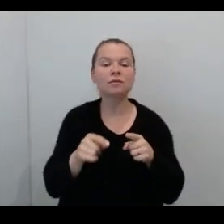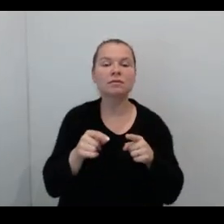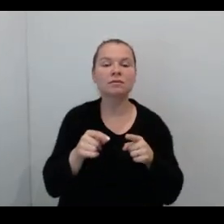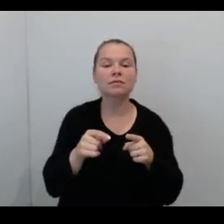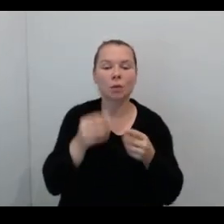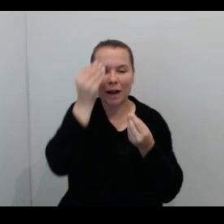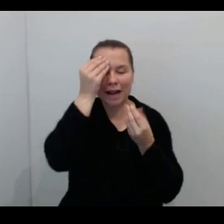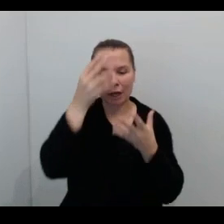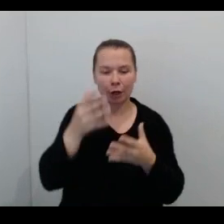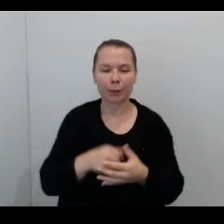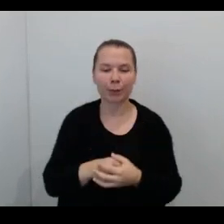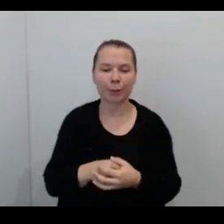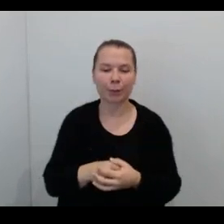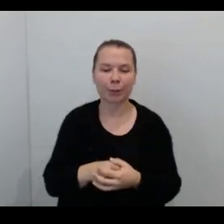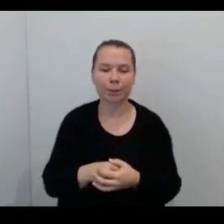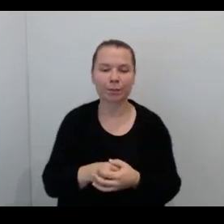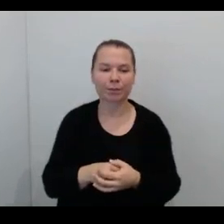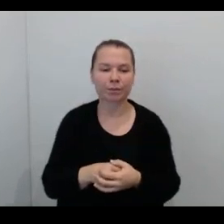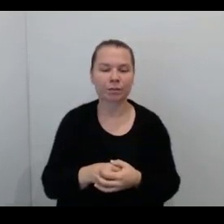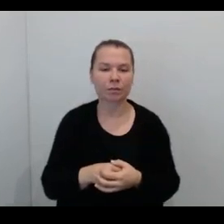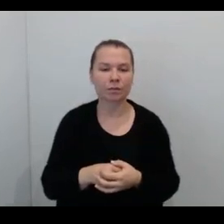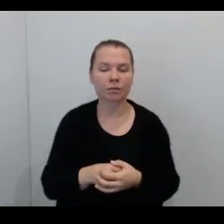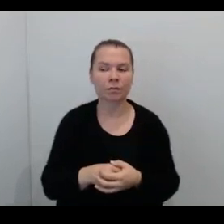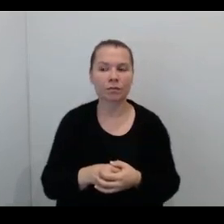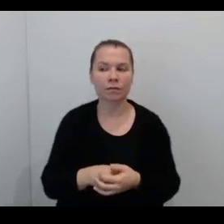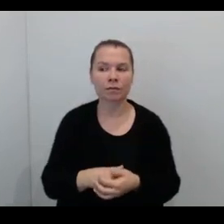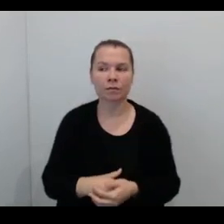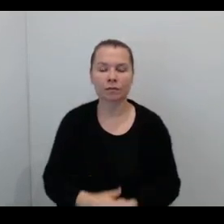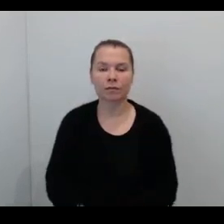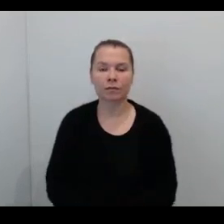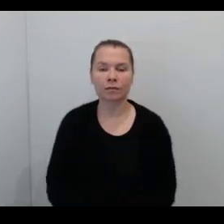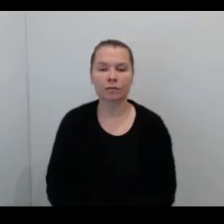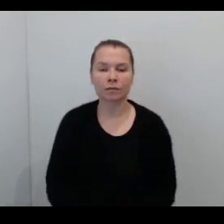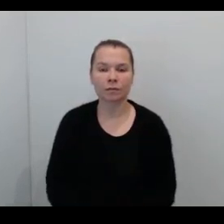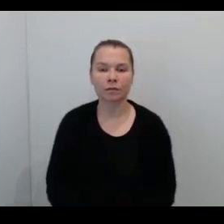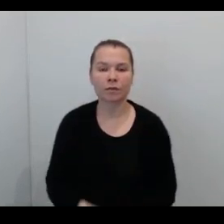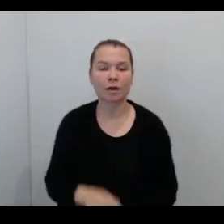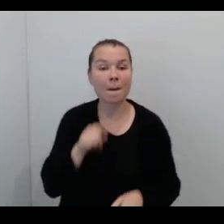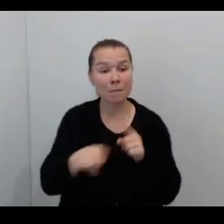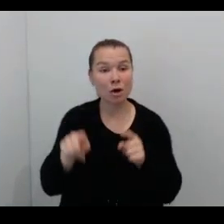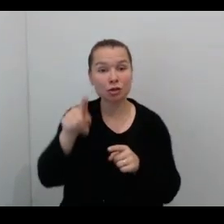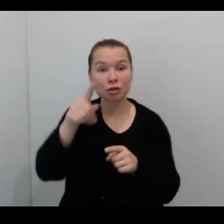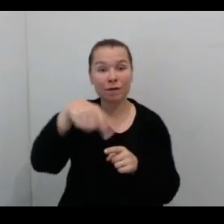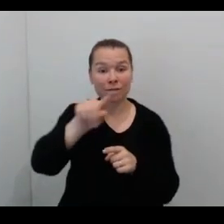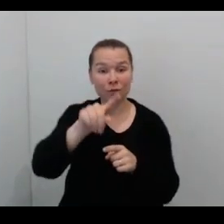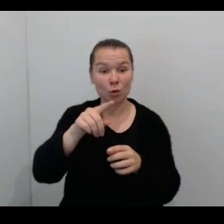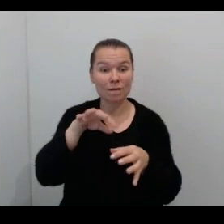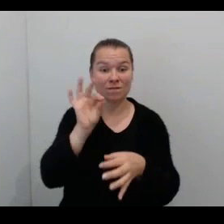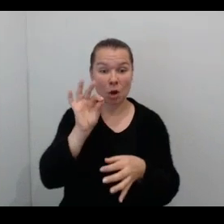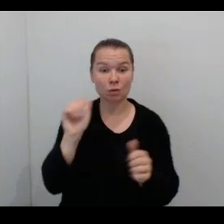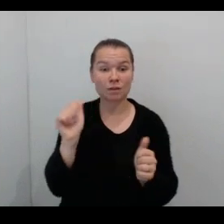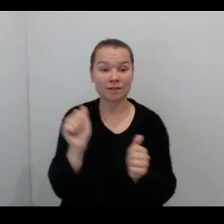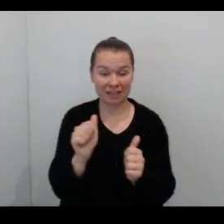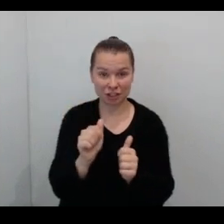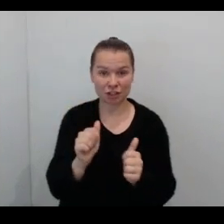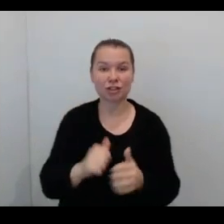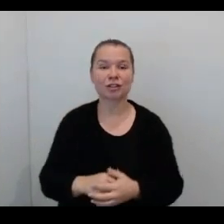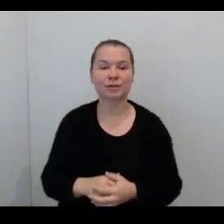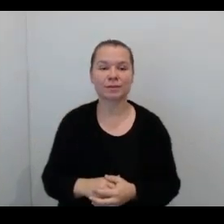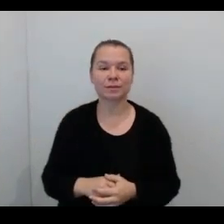I can see most of you have voted so I might just close that off now and share the results.